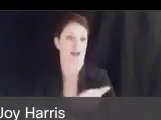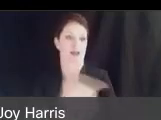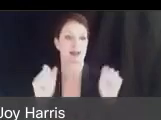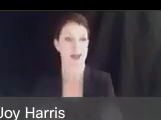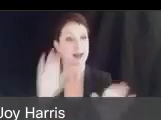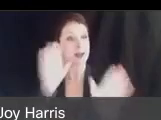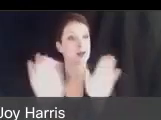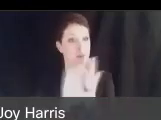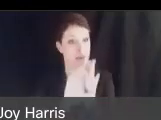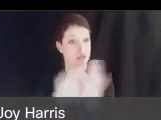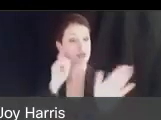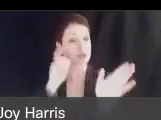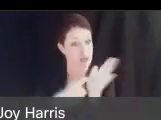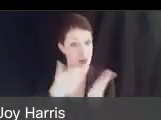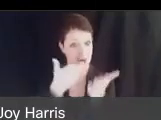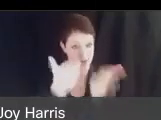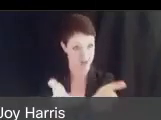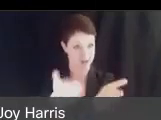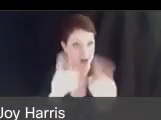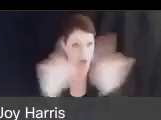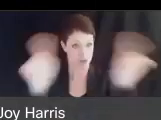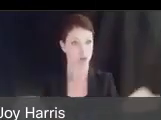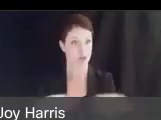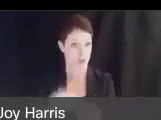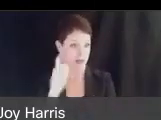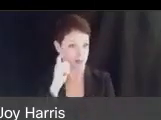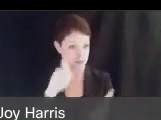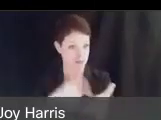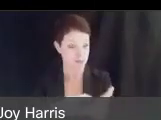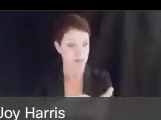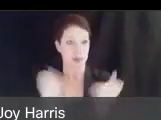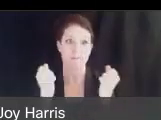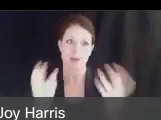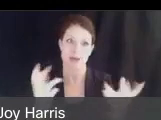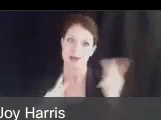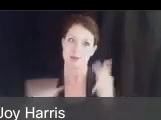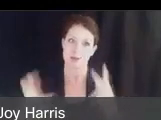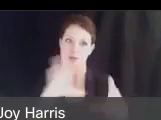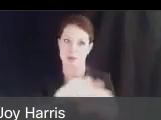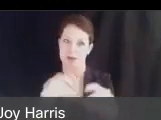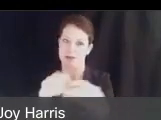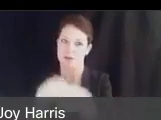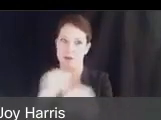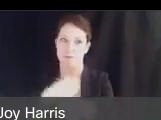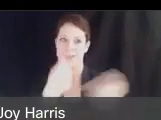site on your screen right now. I want to thank the many people involved in making this happen. This